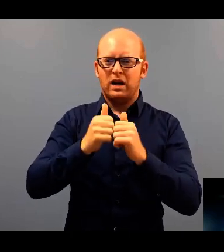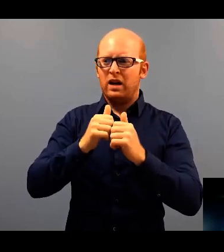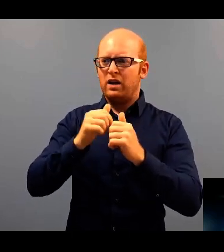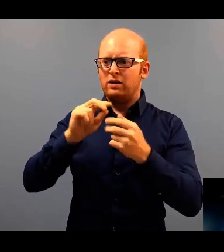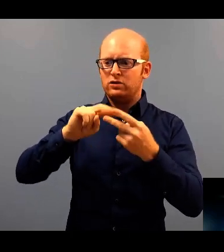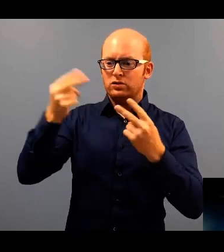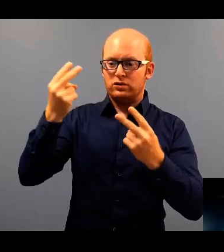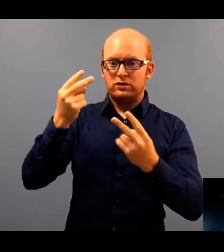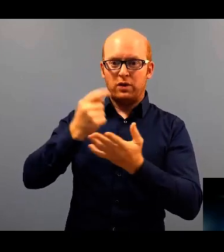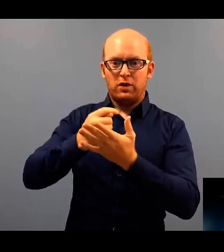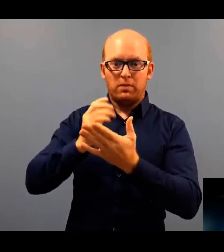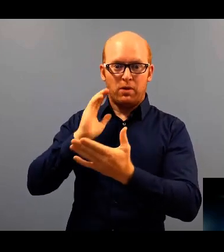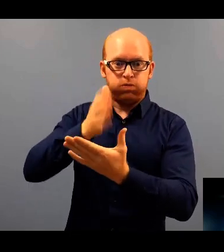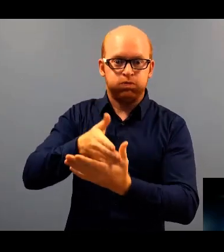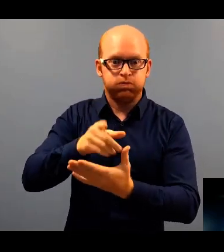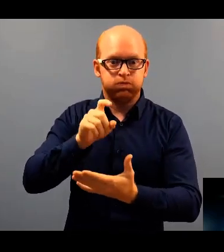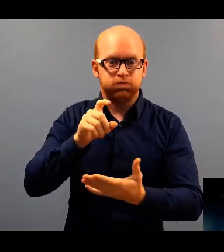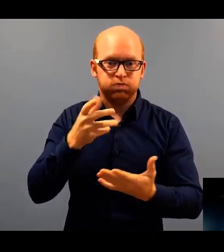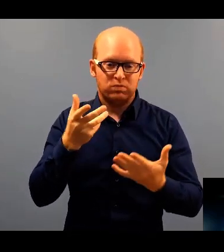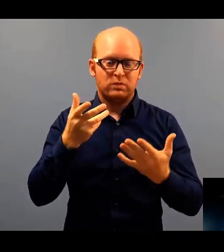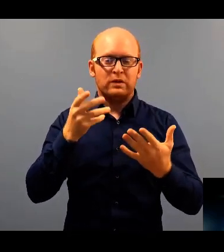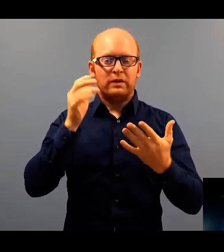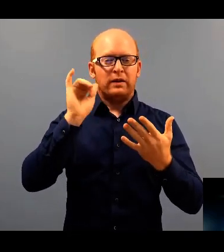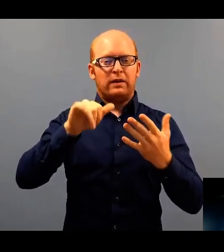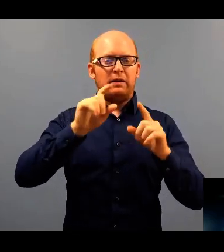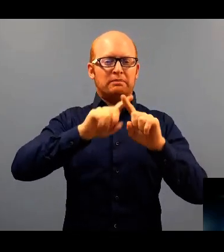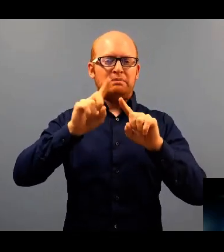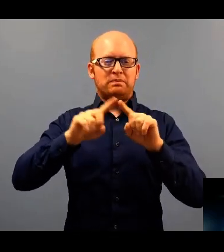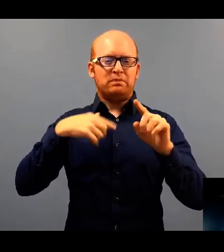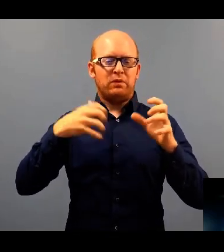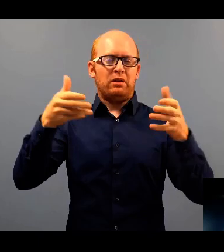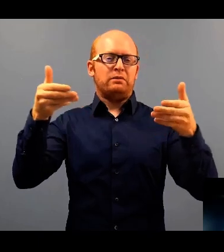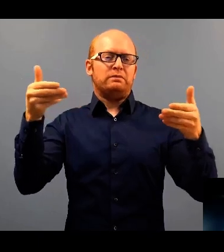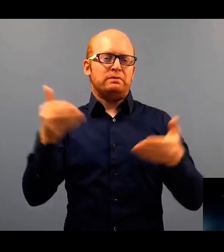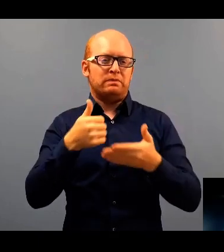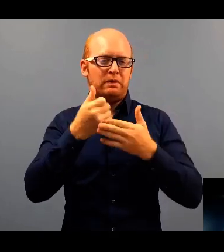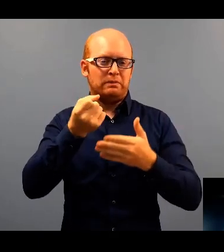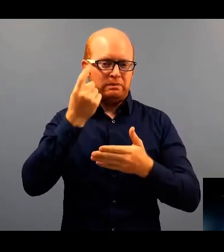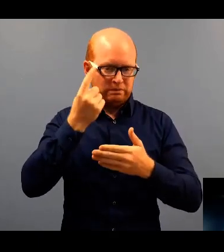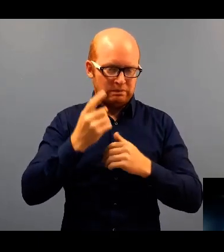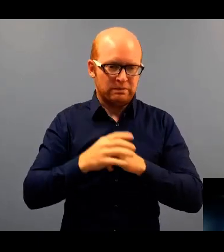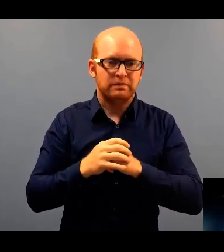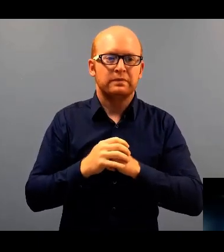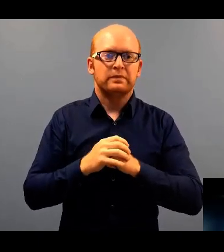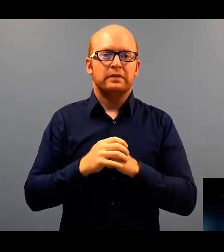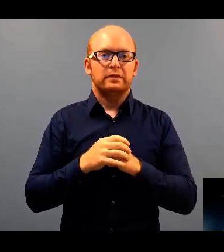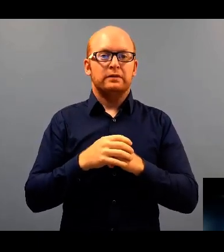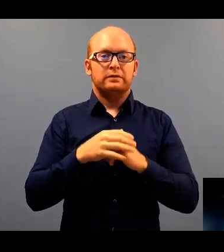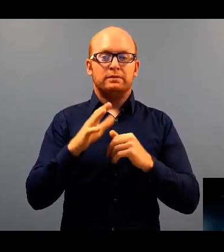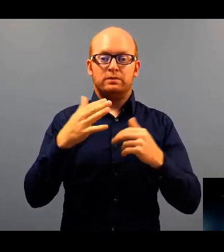in this series such as the role of genetic testing for families with Usher syndrome and gene therapy.